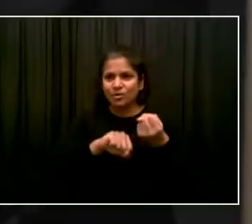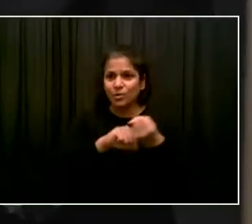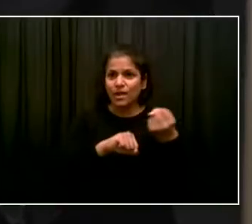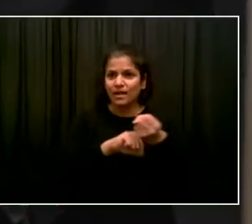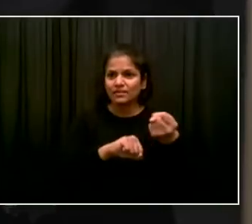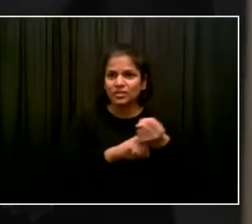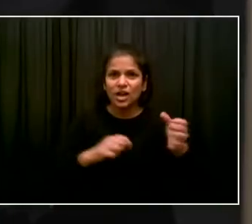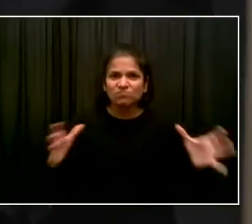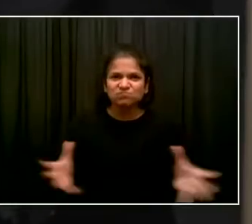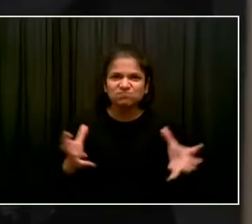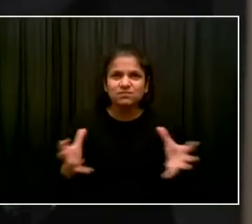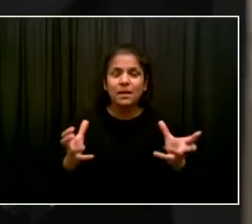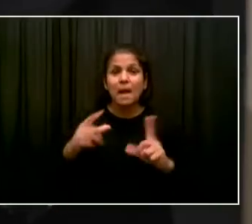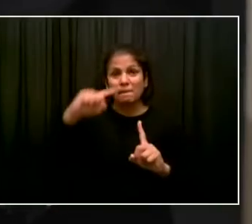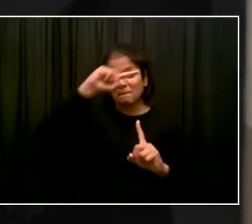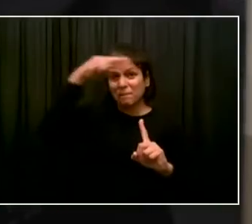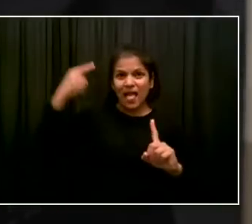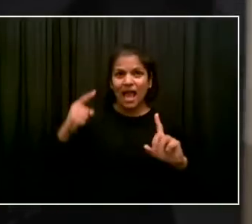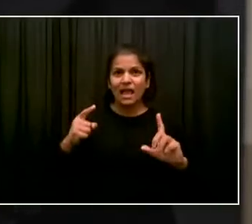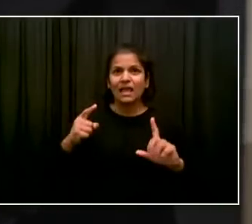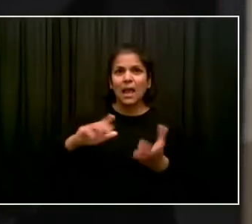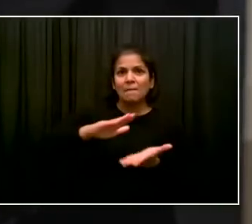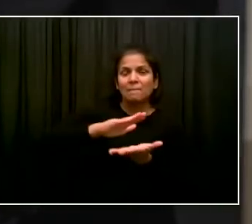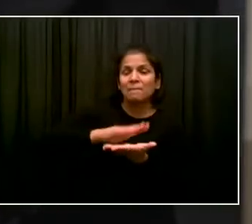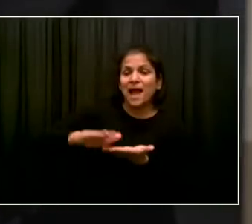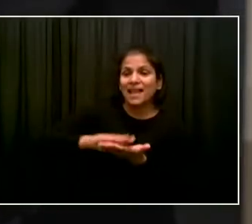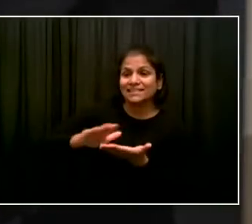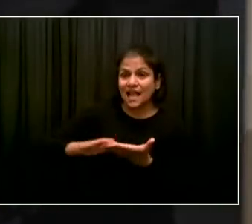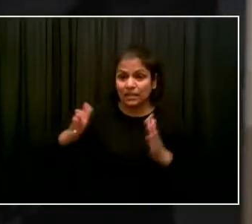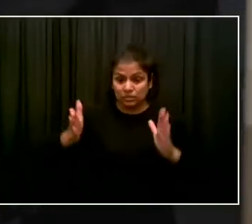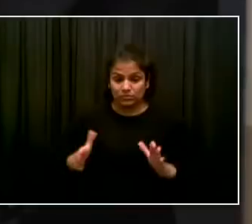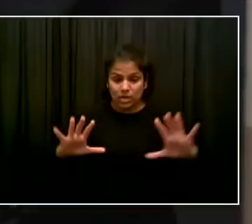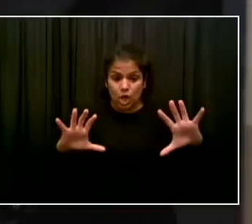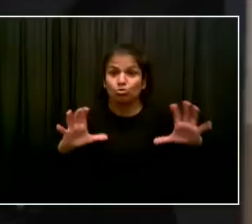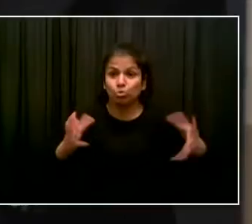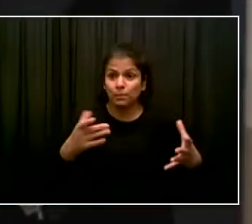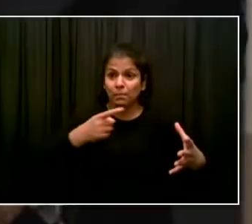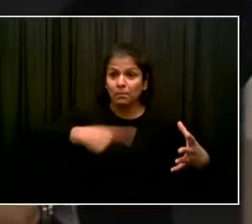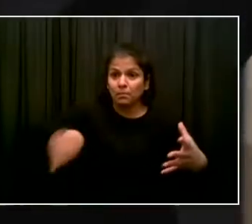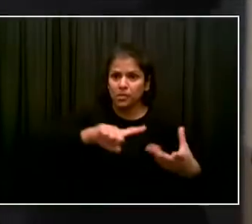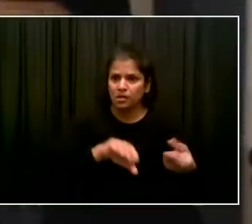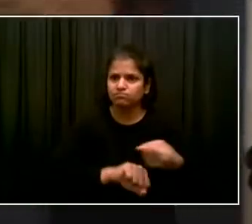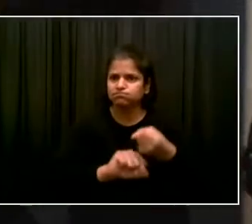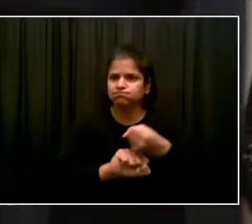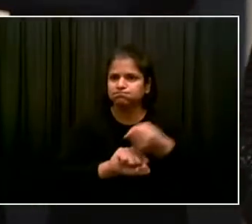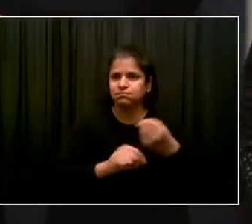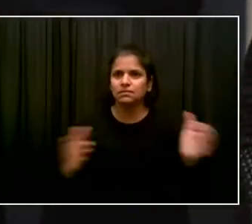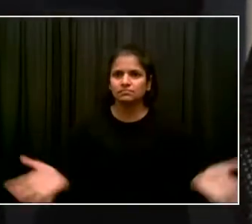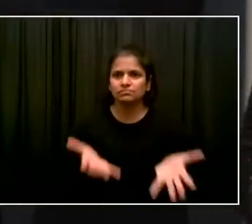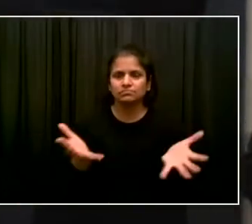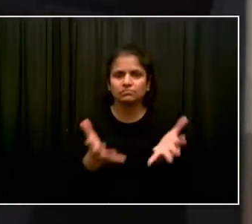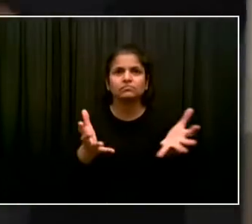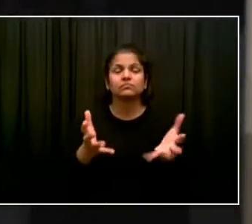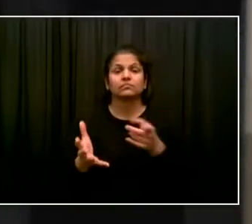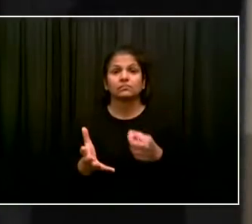ATTICUS WITH THE PORTERS, THE BLACK BORDERS BEFORE THEY